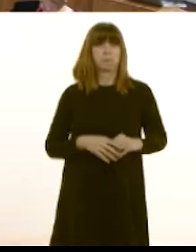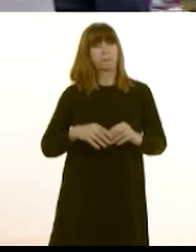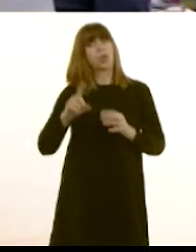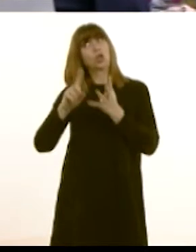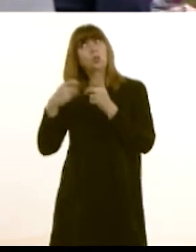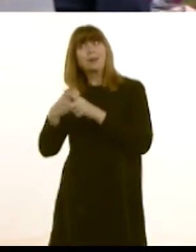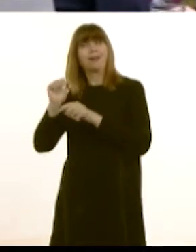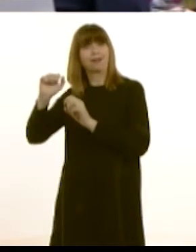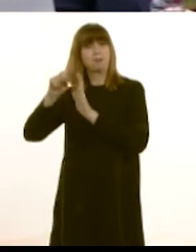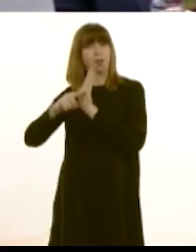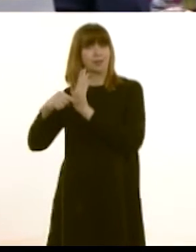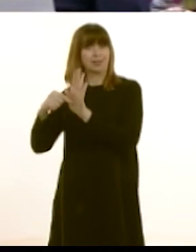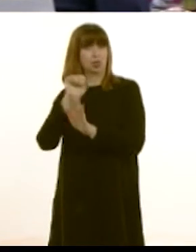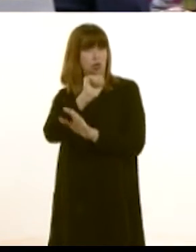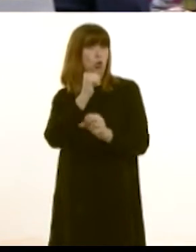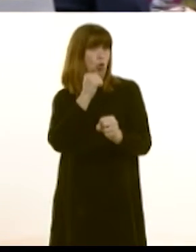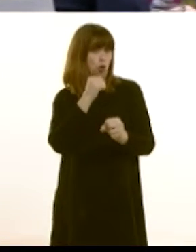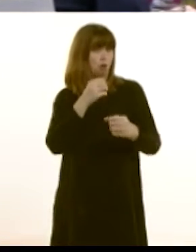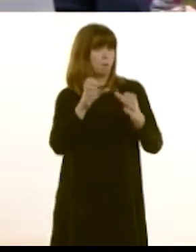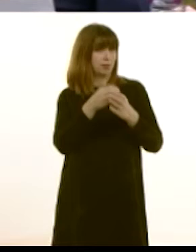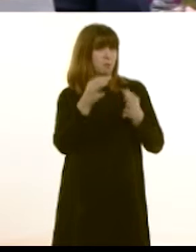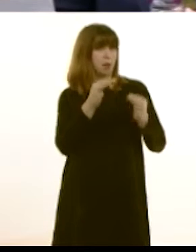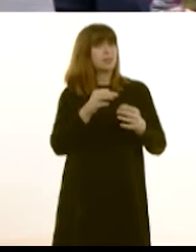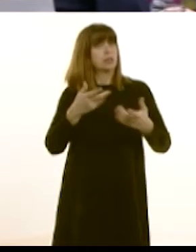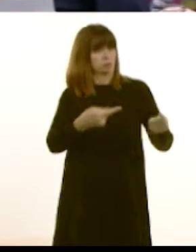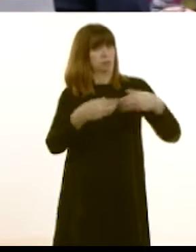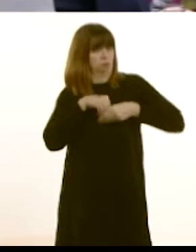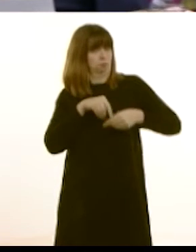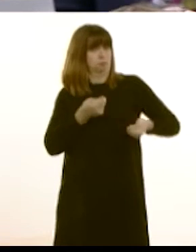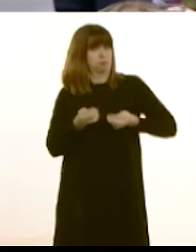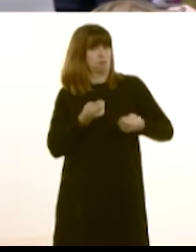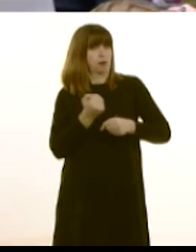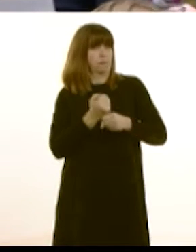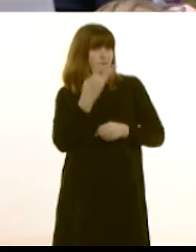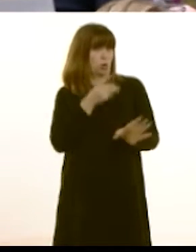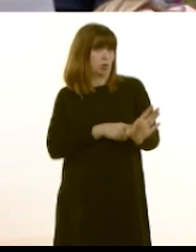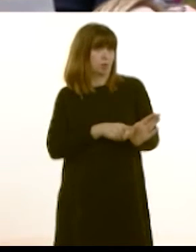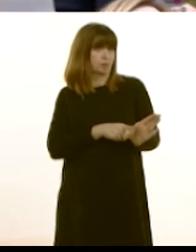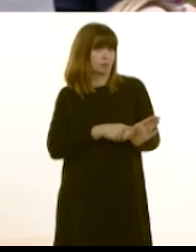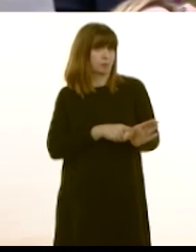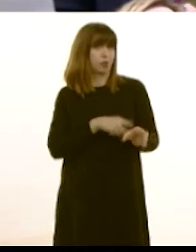Bear in mind that his party were in Government for four yearsósomething that they try to sweep under the carpet.